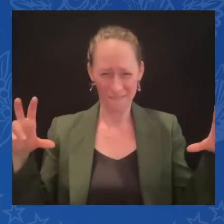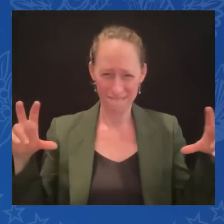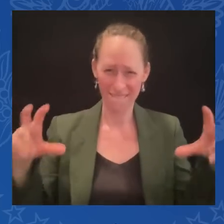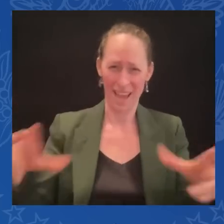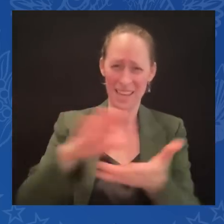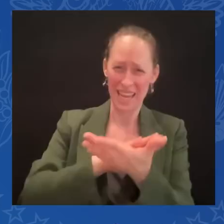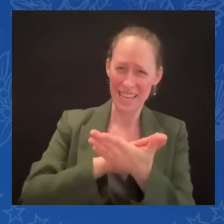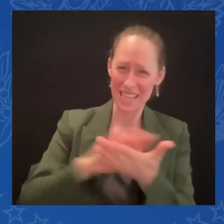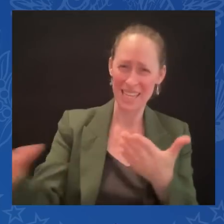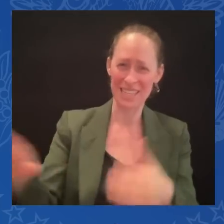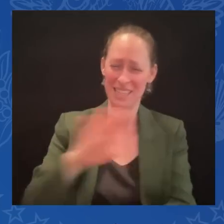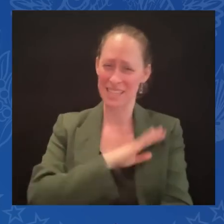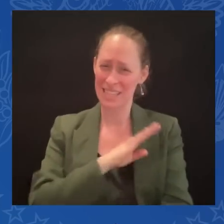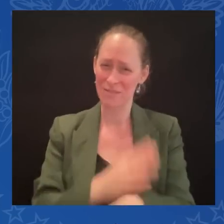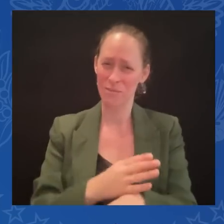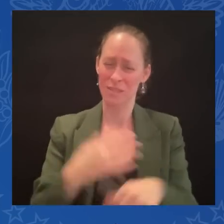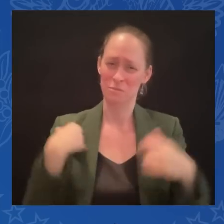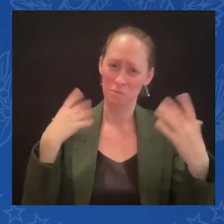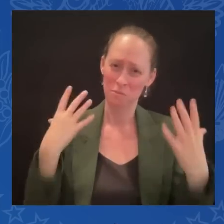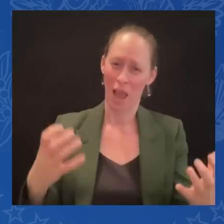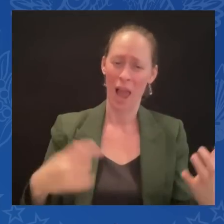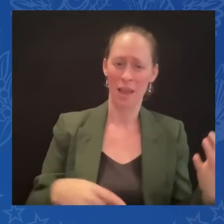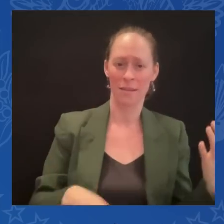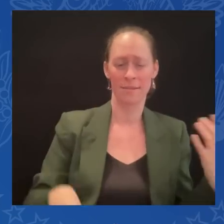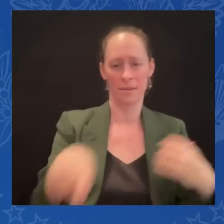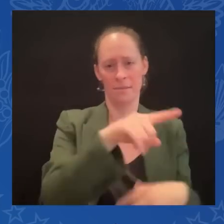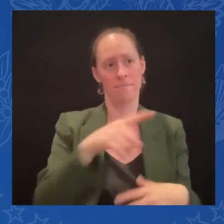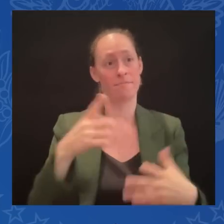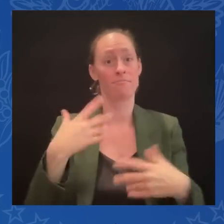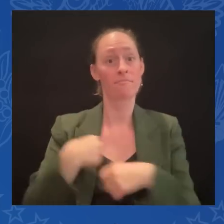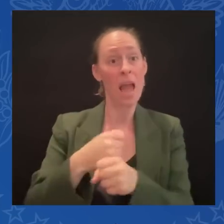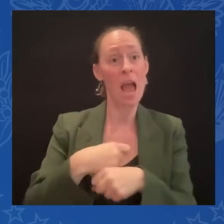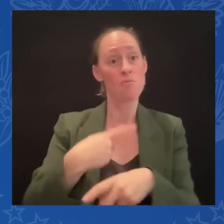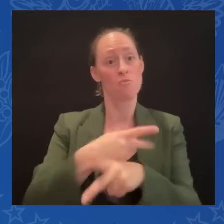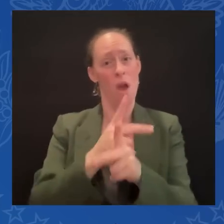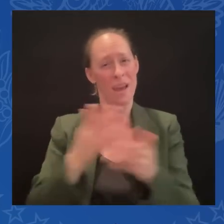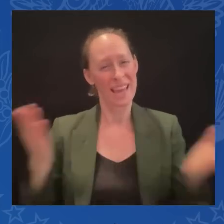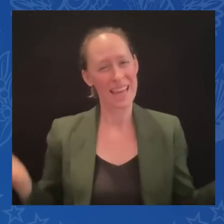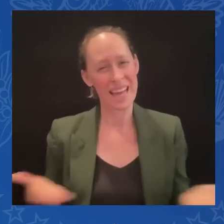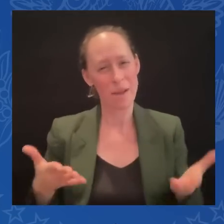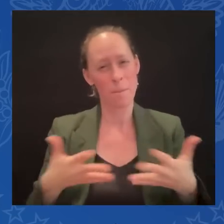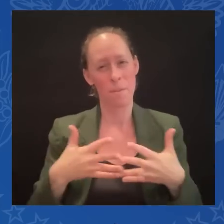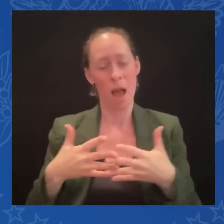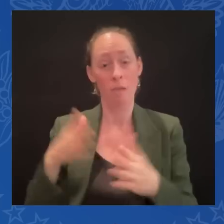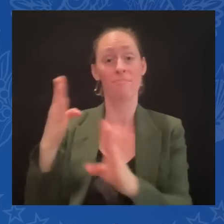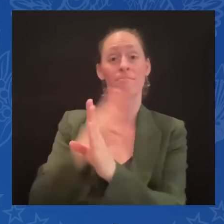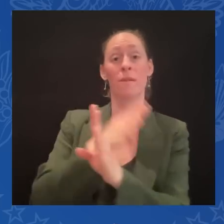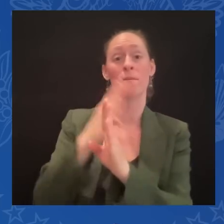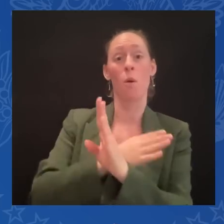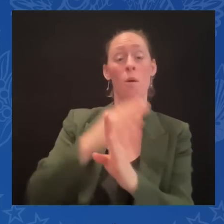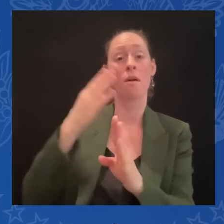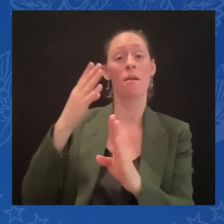Before the pandemic, supply chains weren't something most Americans thought about. If I said to you six years ago, "We're worried about a supply chain,"